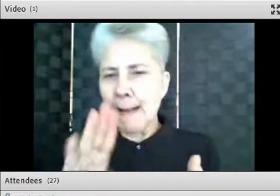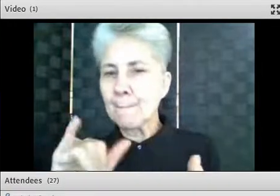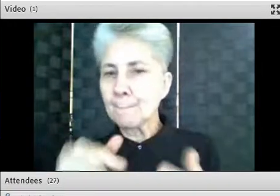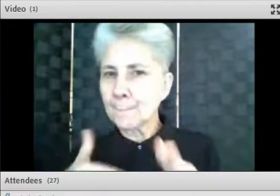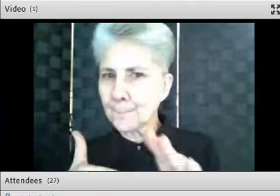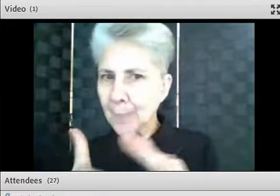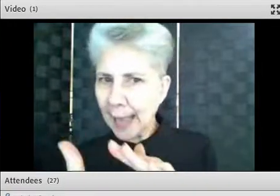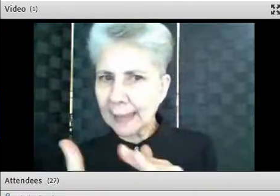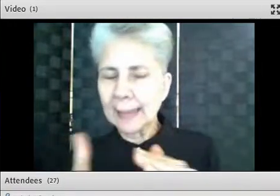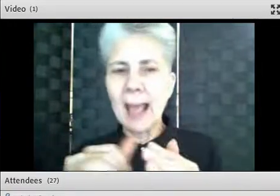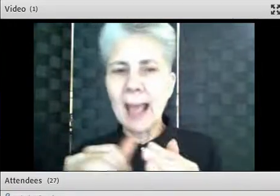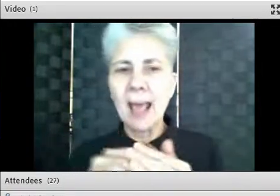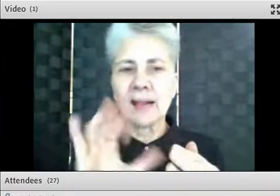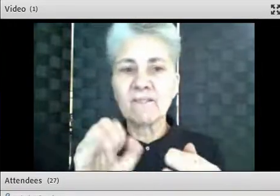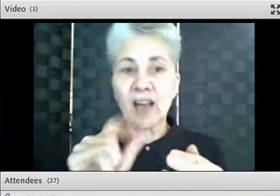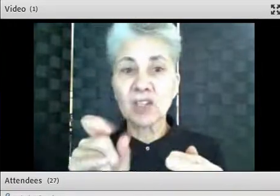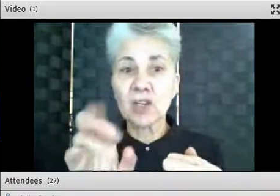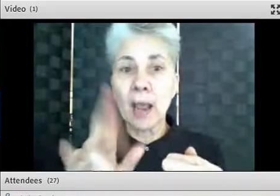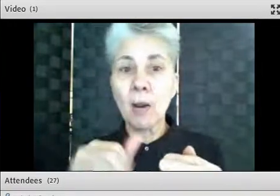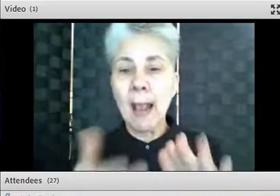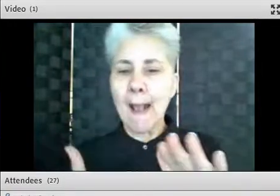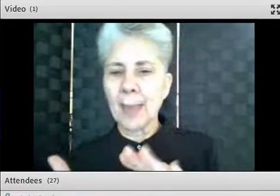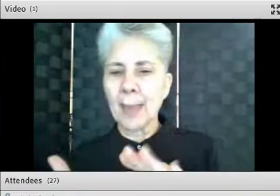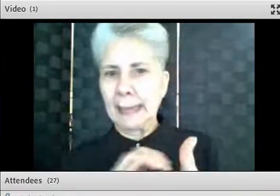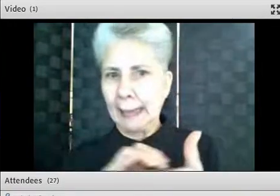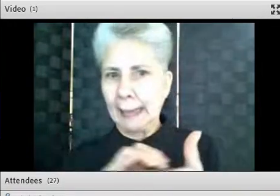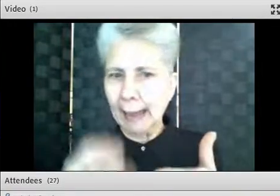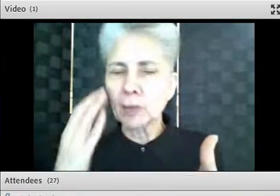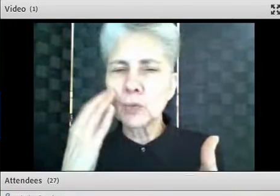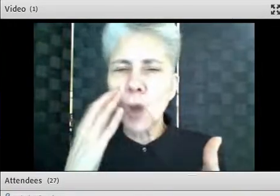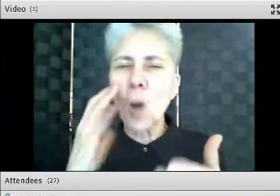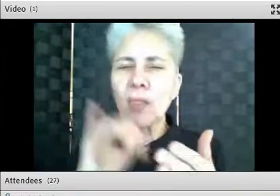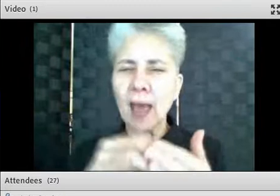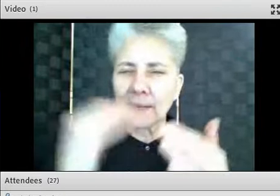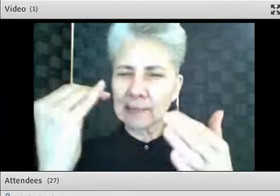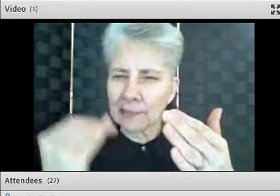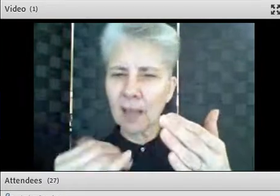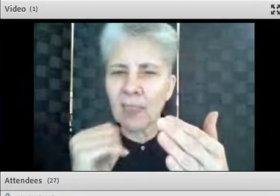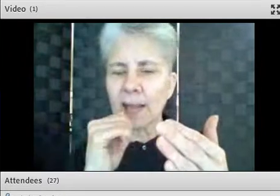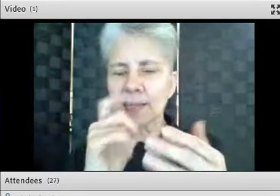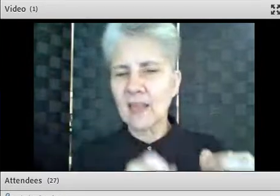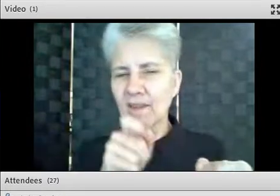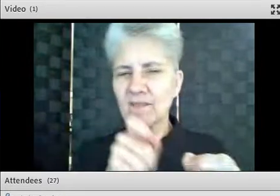and then within baking, cakes. Okay? So bread crumbs, you know, that's kind of not the official term.